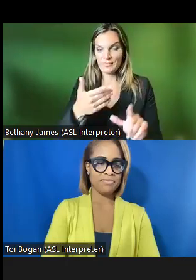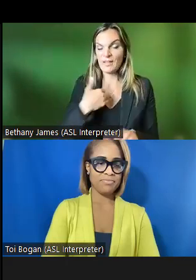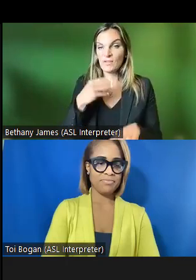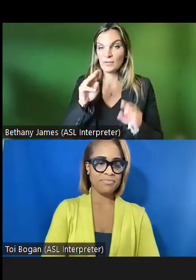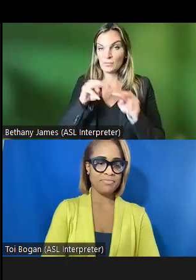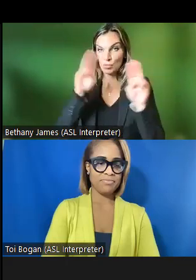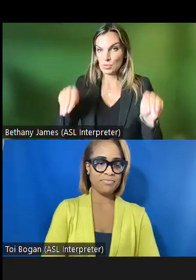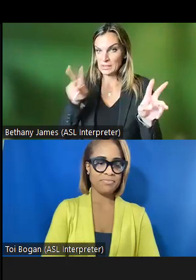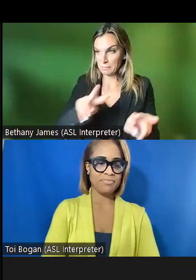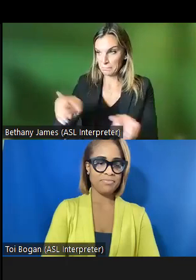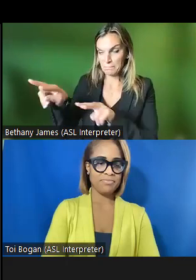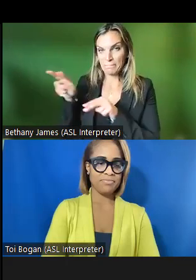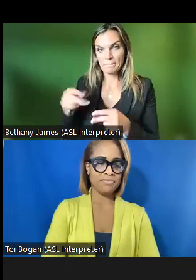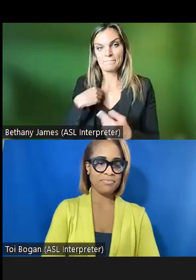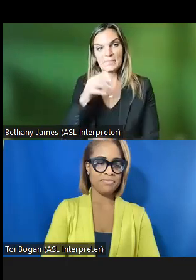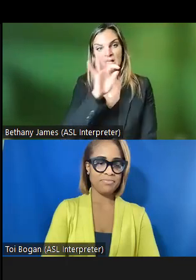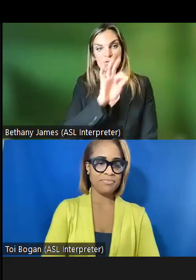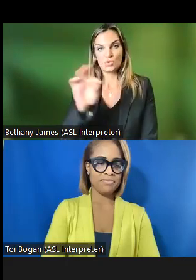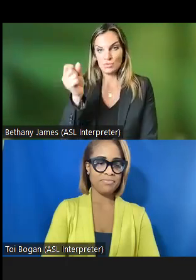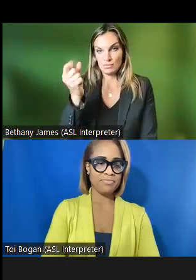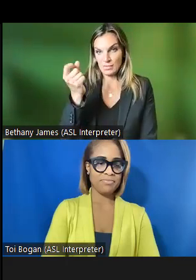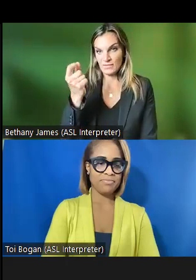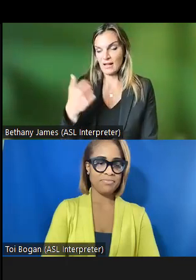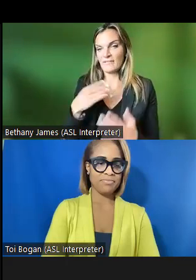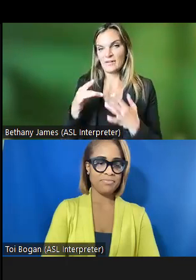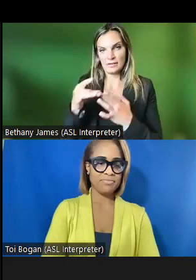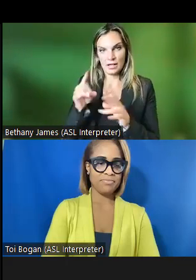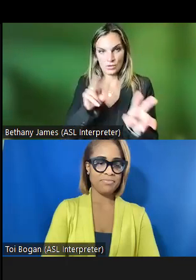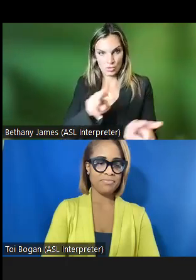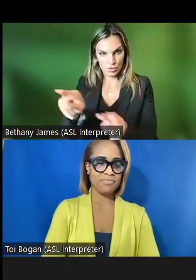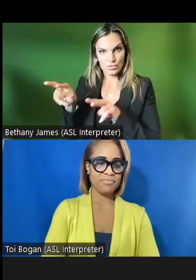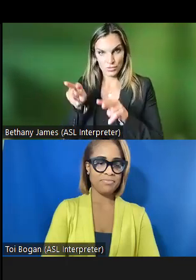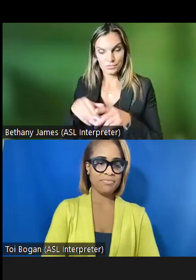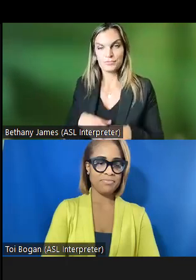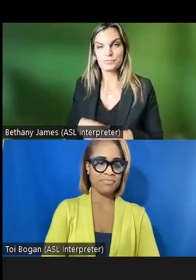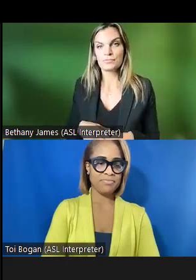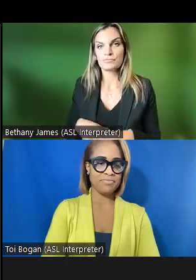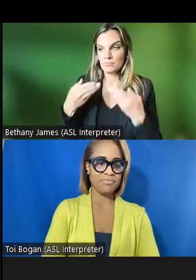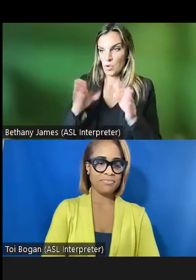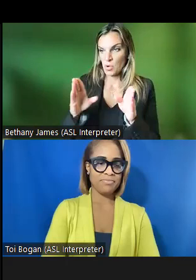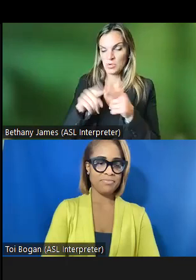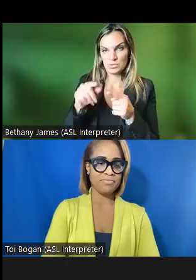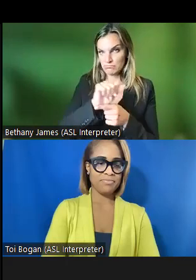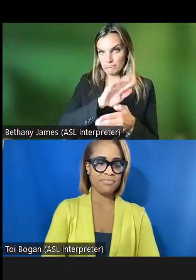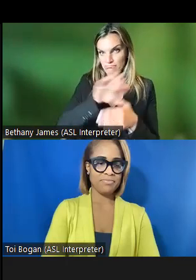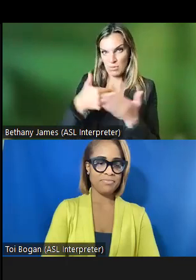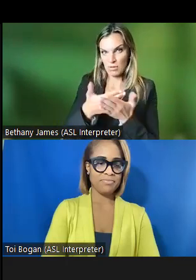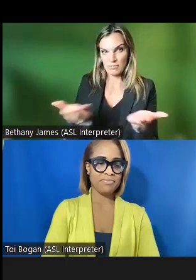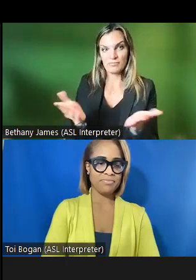So 9 to 11 is a guided tour that's open to everyone. And then noon to 1 is a local artist lunch.